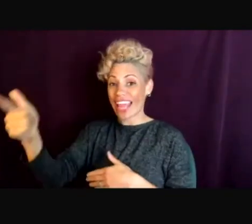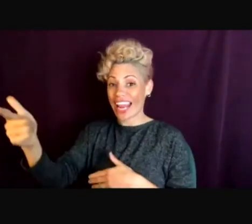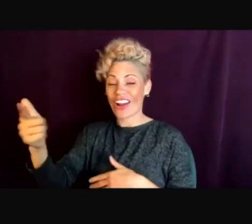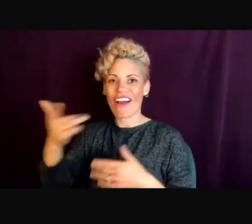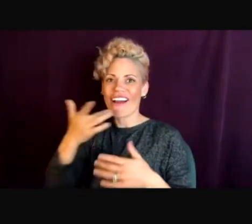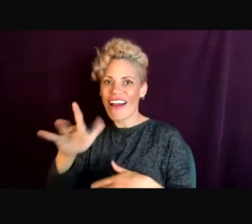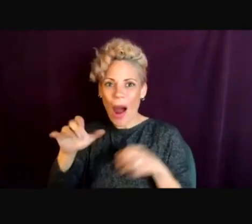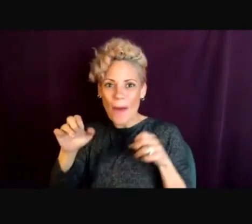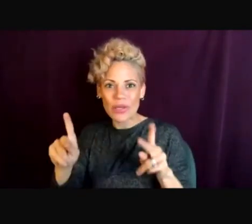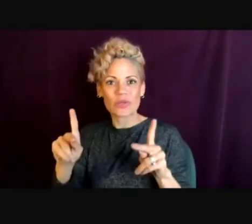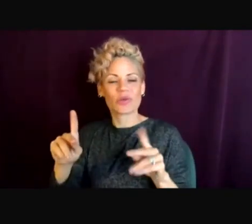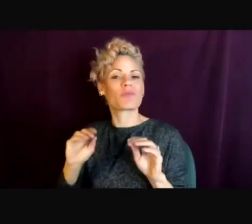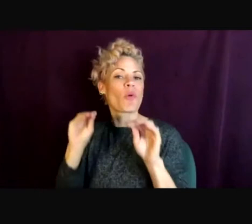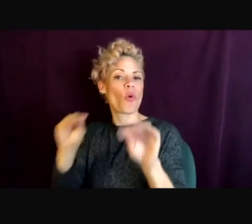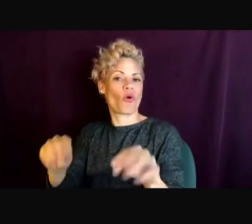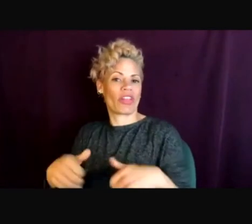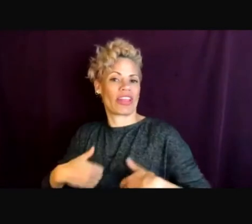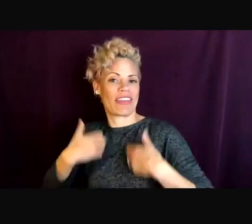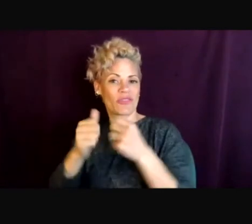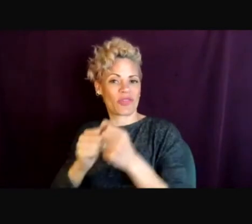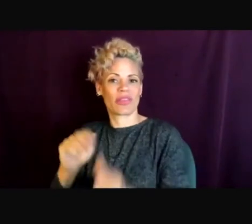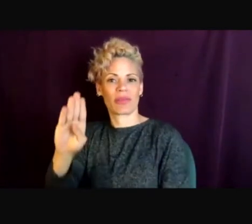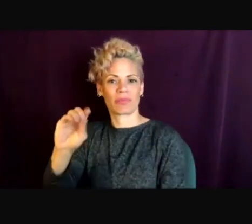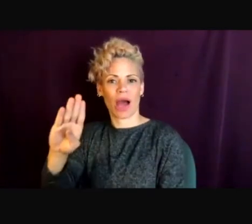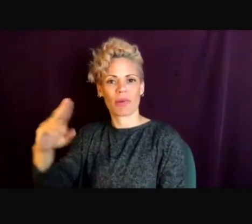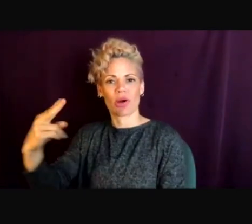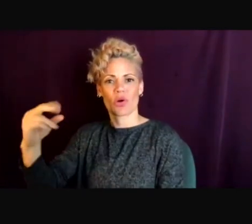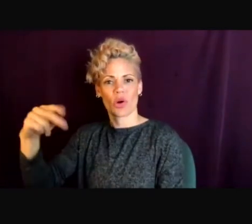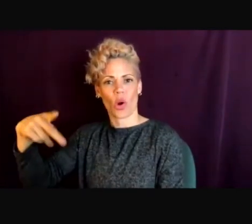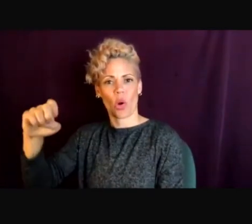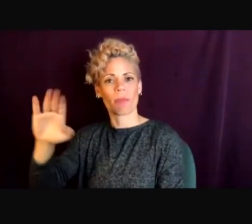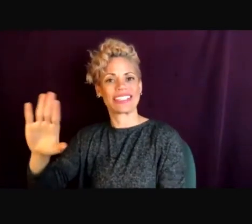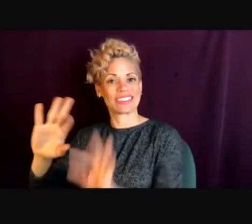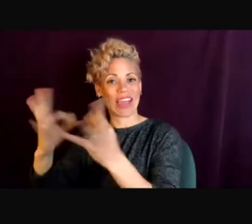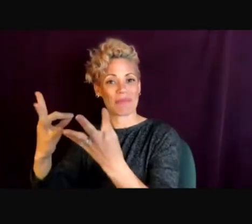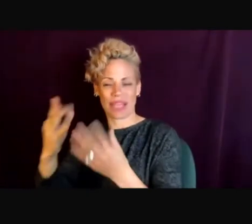and his family. Some of you are too young to know who Bob Hope is,